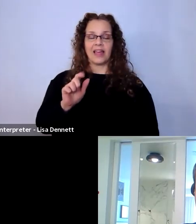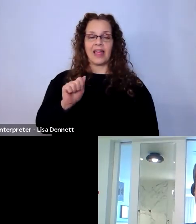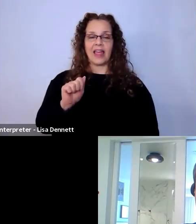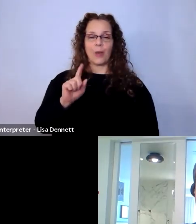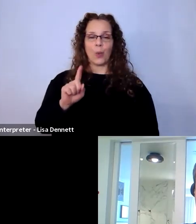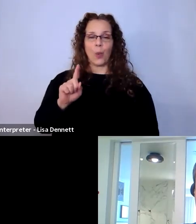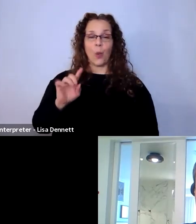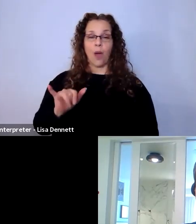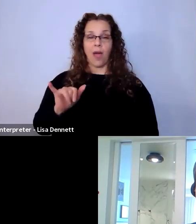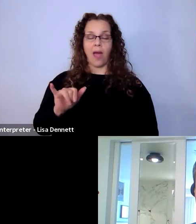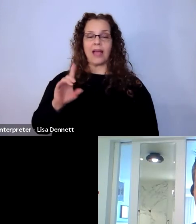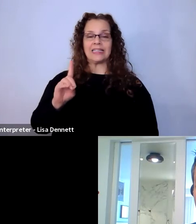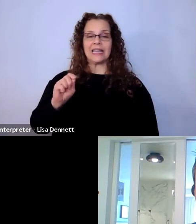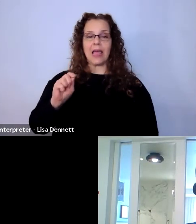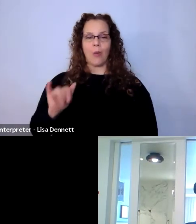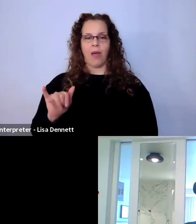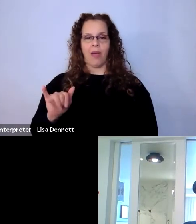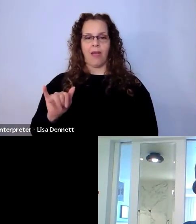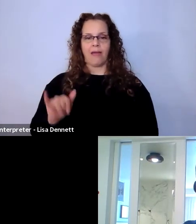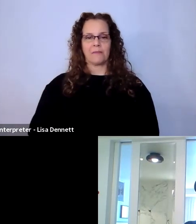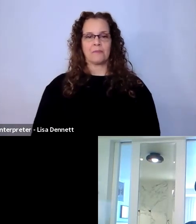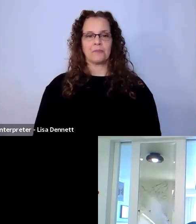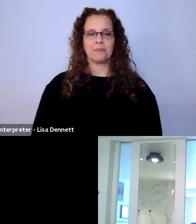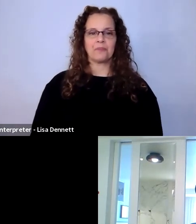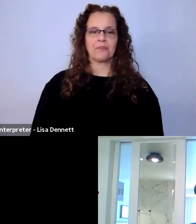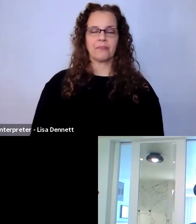Joe Devon: Great now i'm going to going to ask you a question it's a test, but